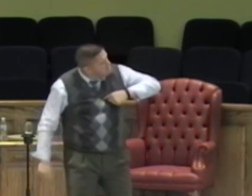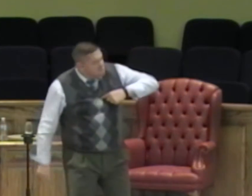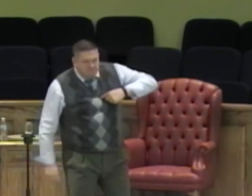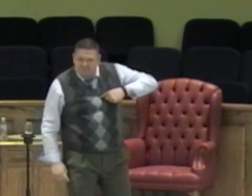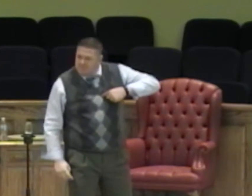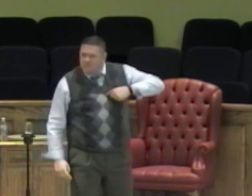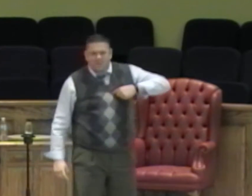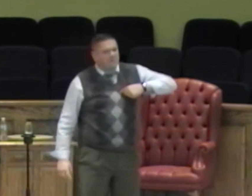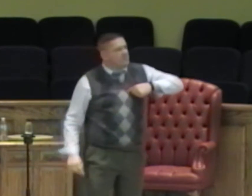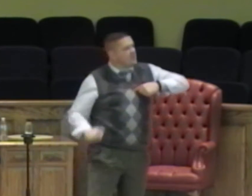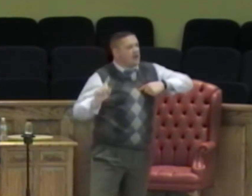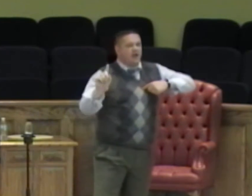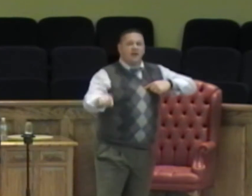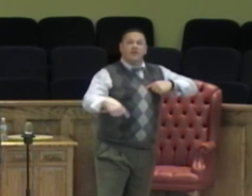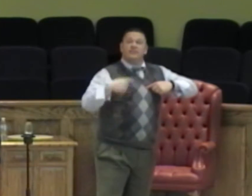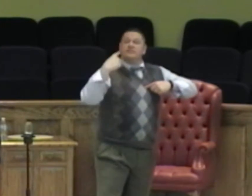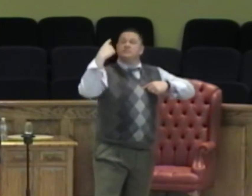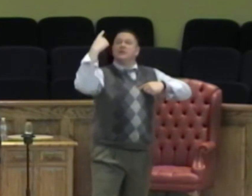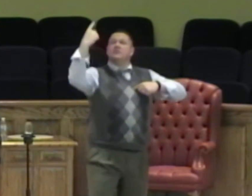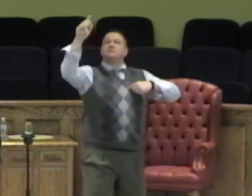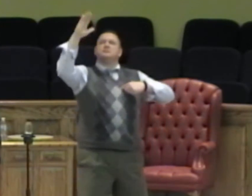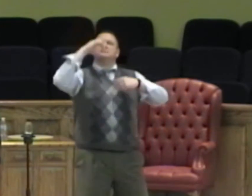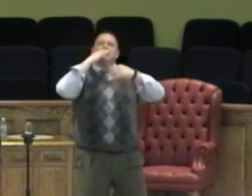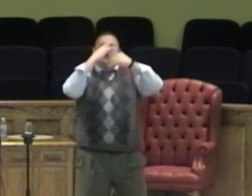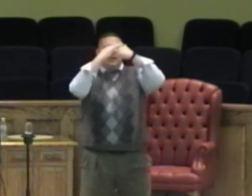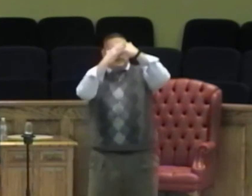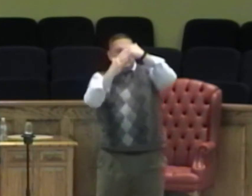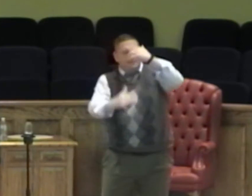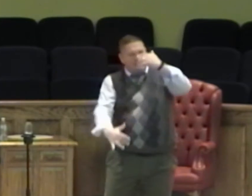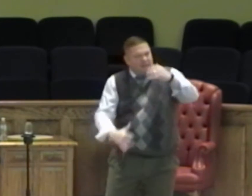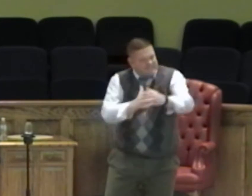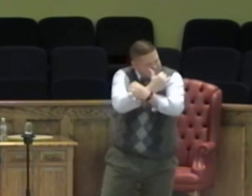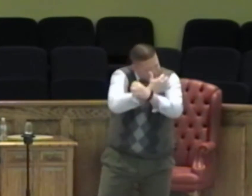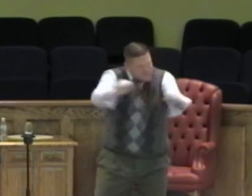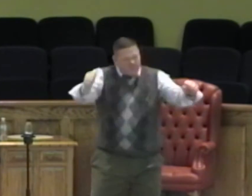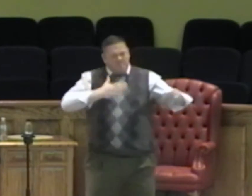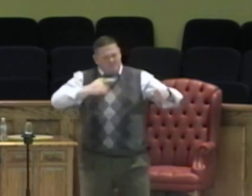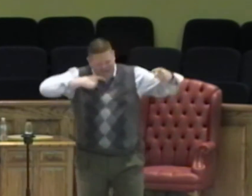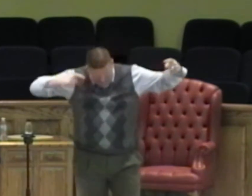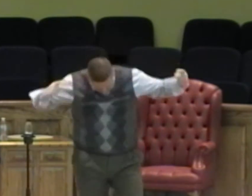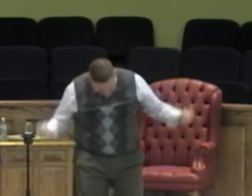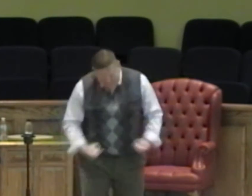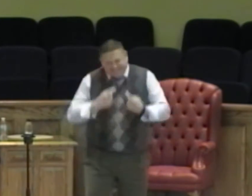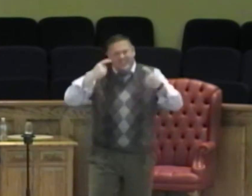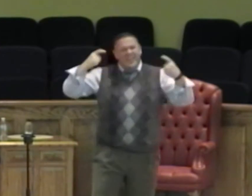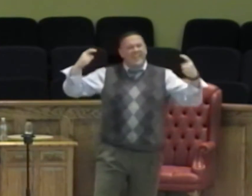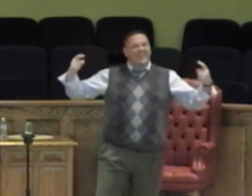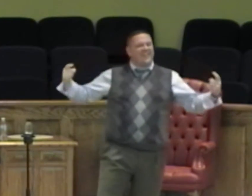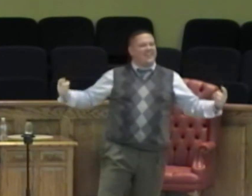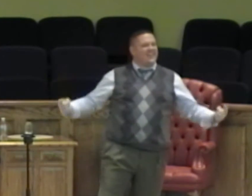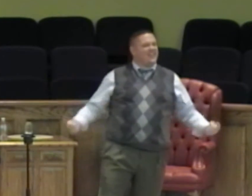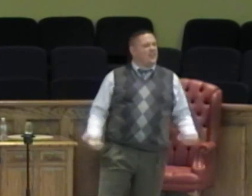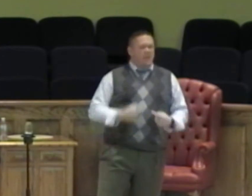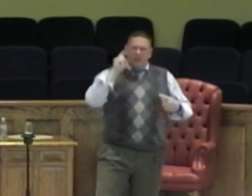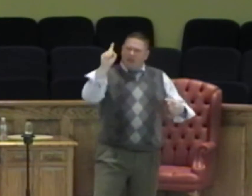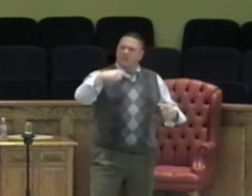Its about His precious blood That save me from my sin